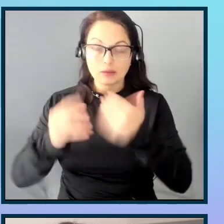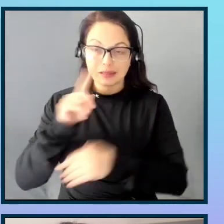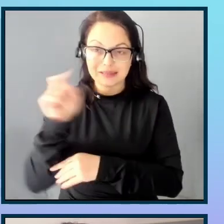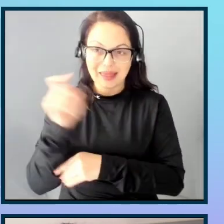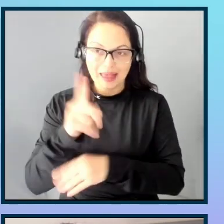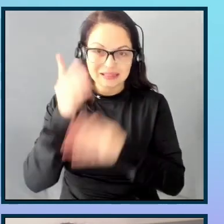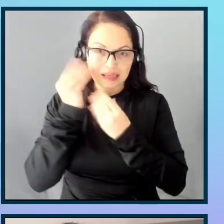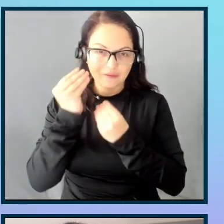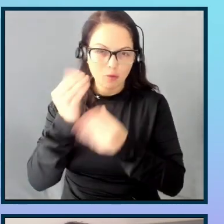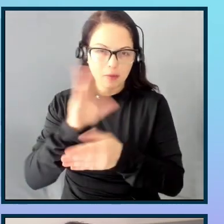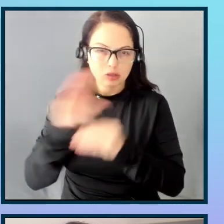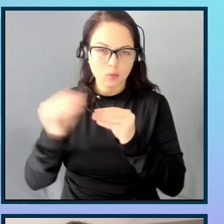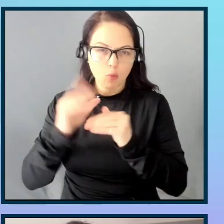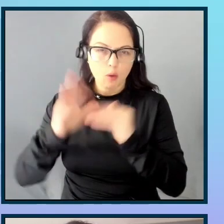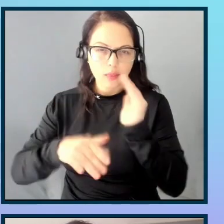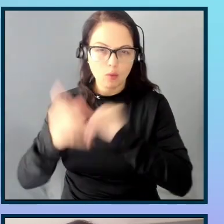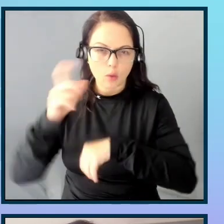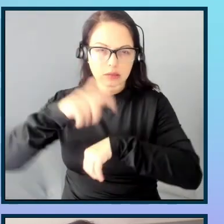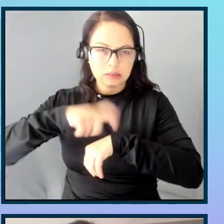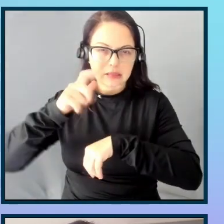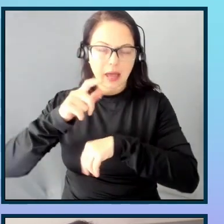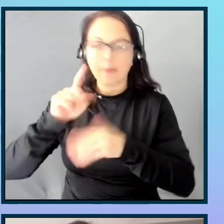and then check if that information can be auto filled.